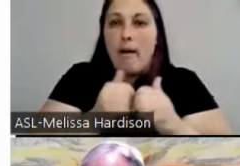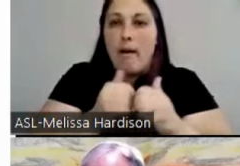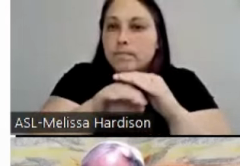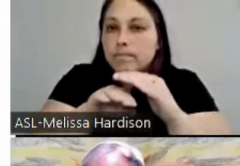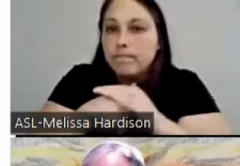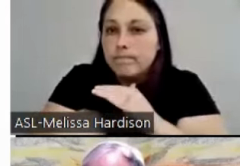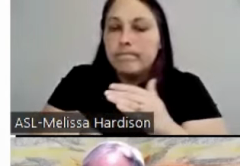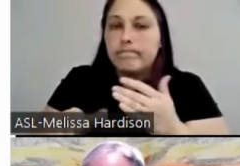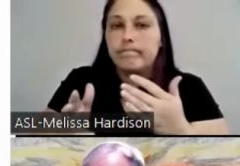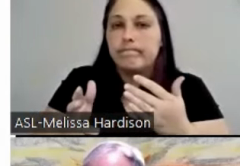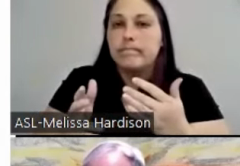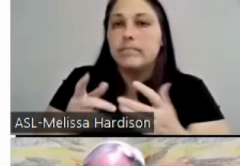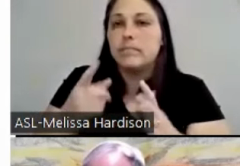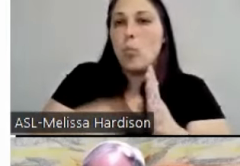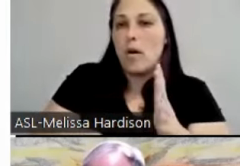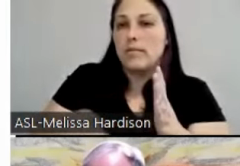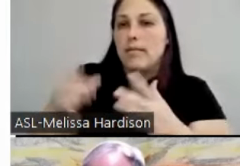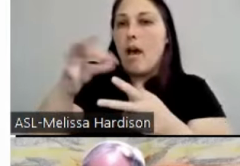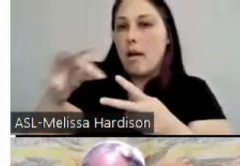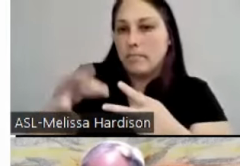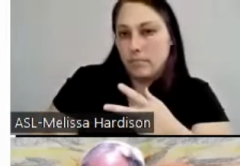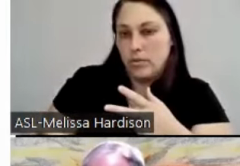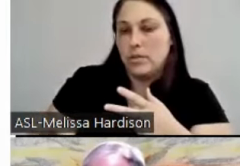Live Captioning by Ai-Media Live Captioning by Ai-Media MAYA OP DE BEKE: OK hi everyone.